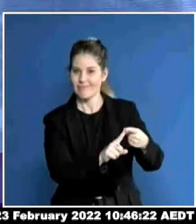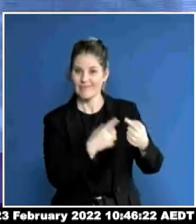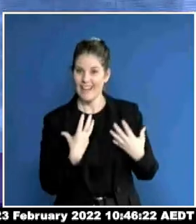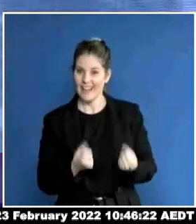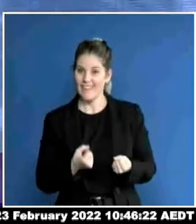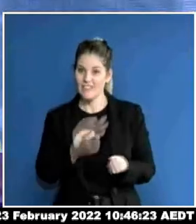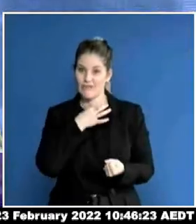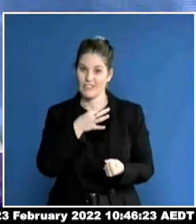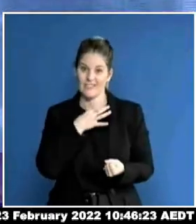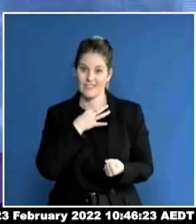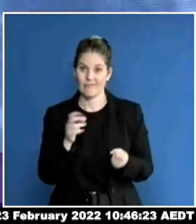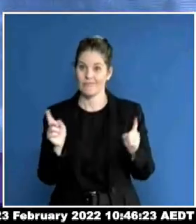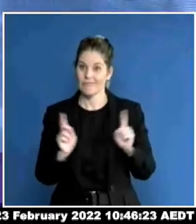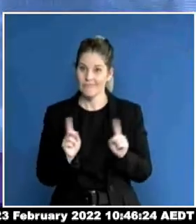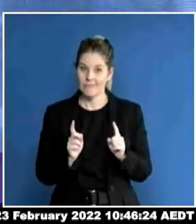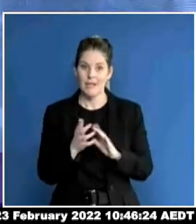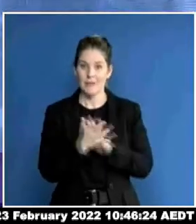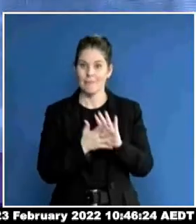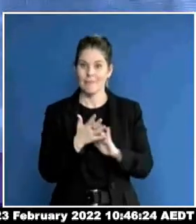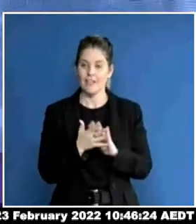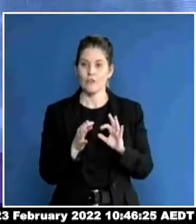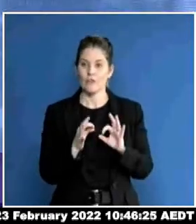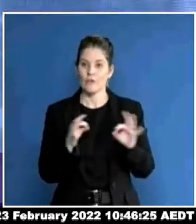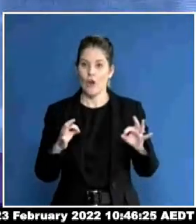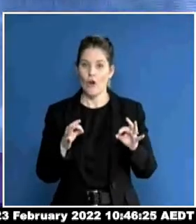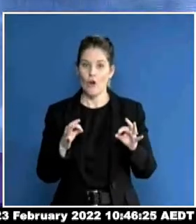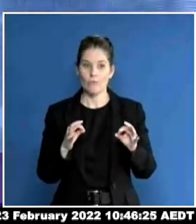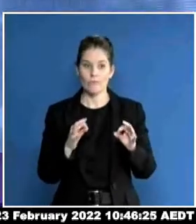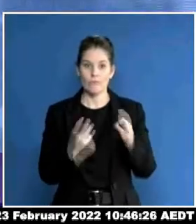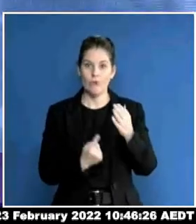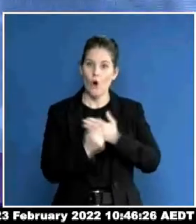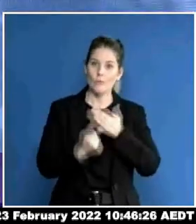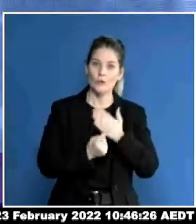opportunities to progress and vulnerability to exploitation.